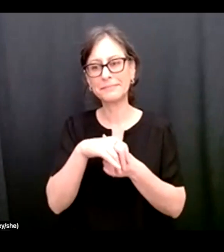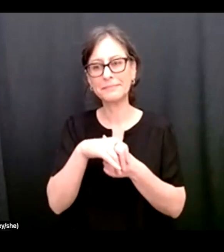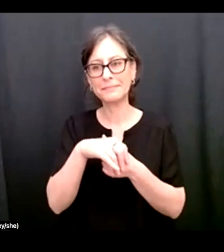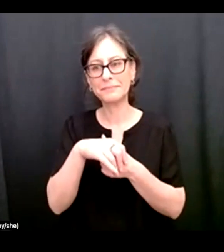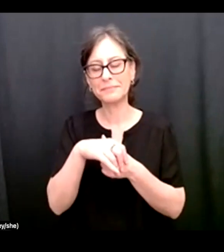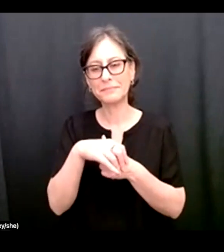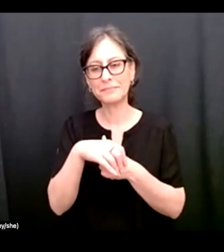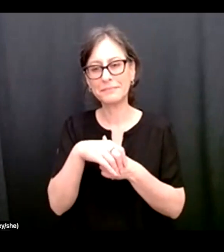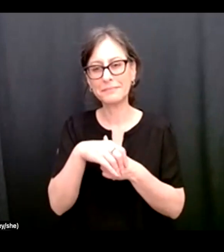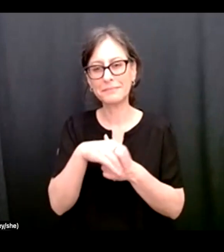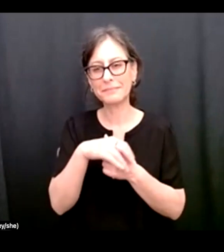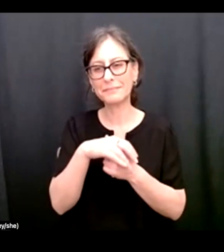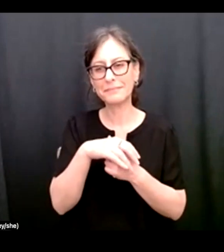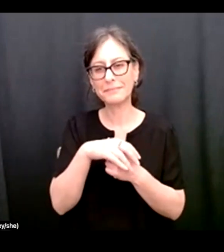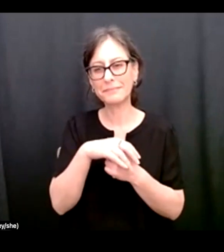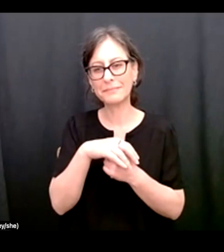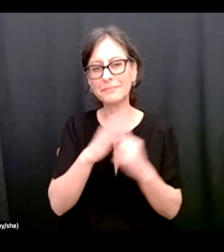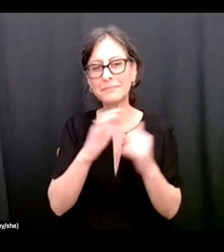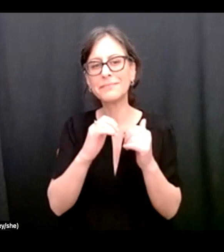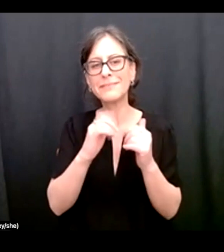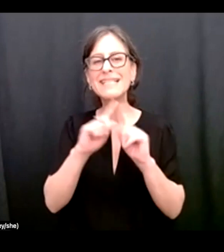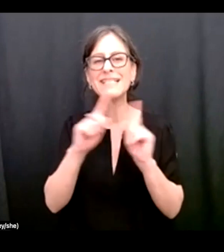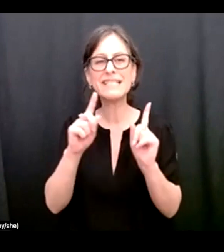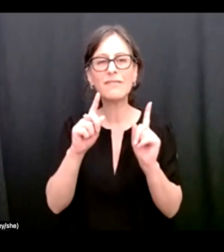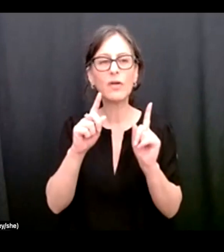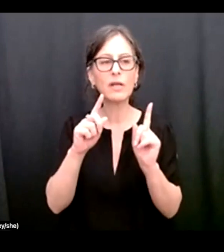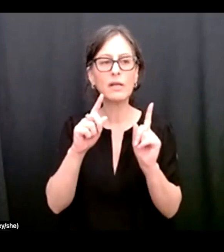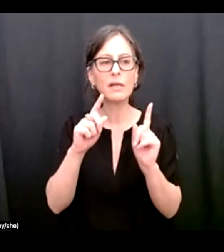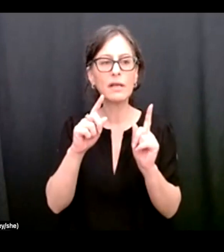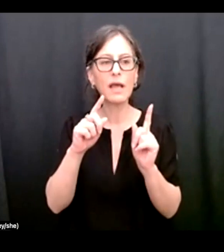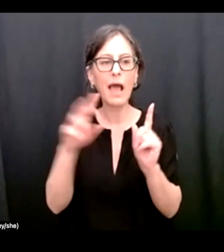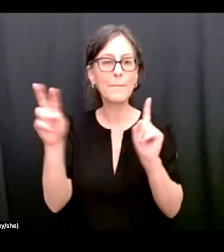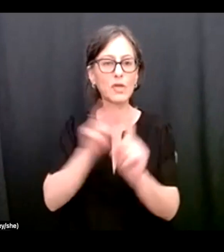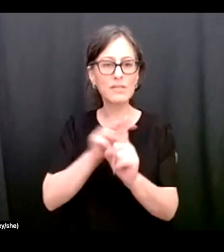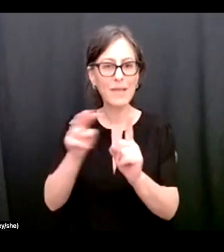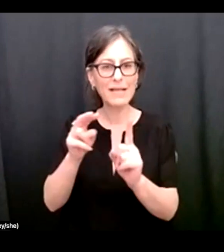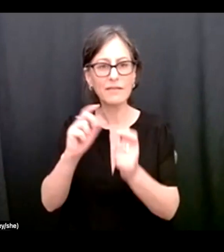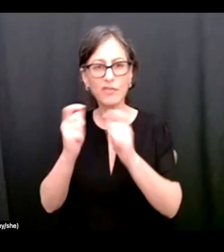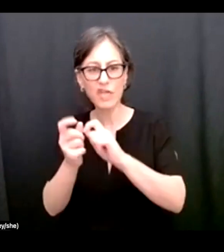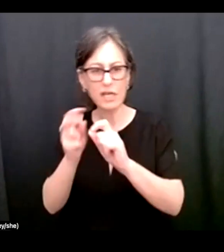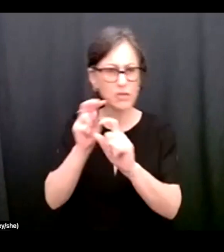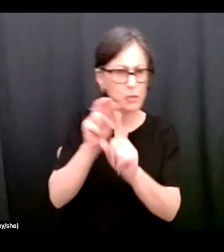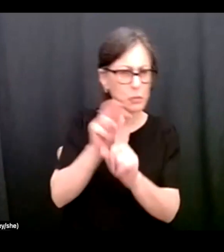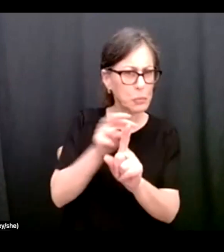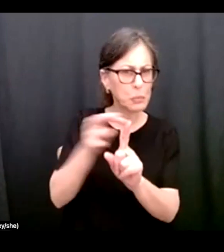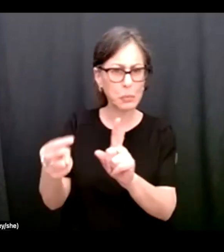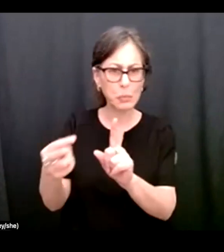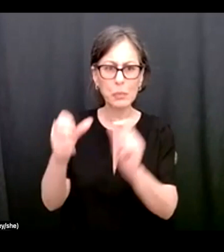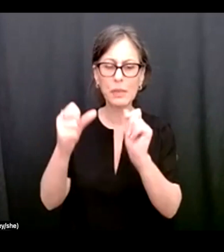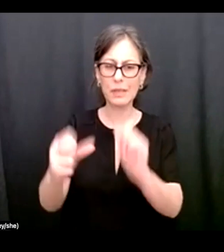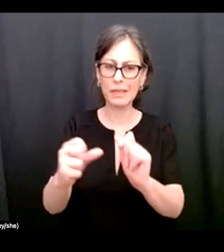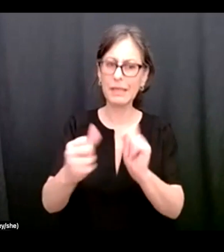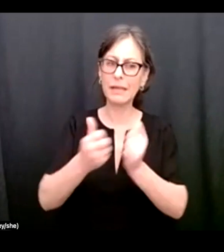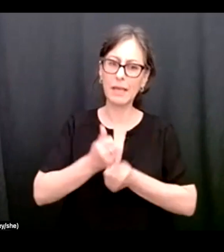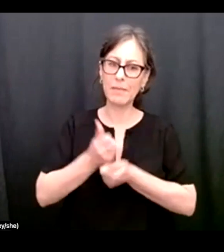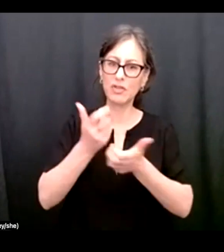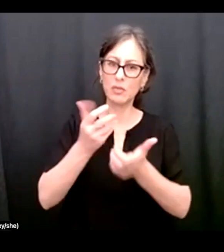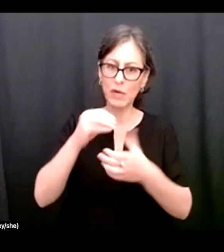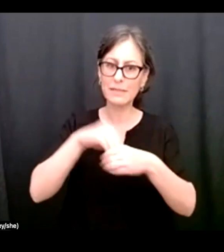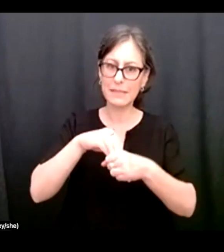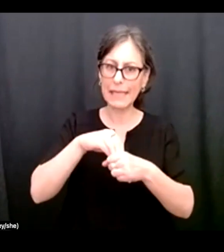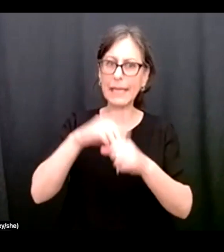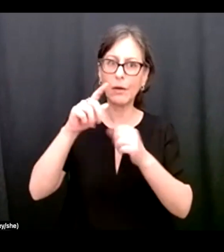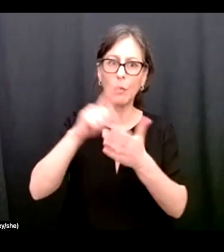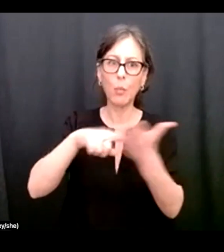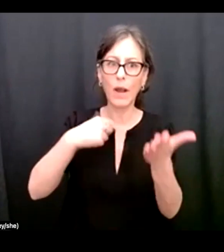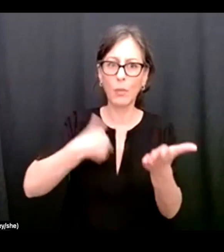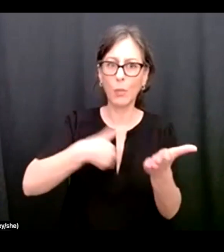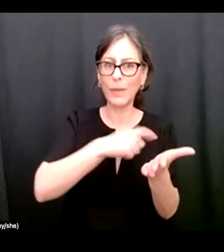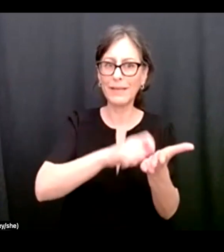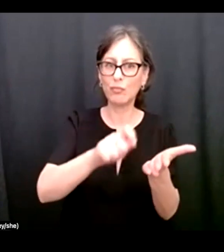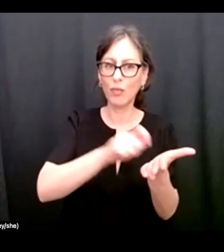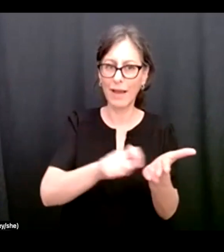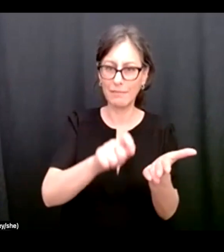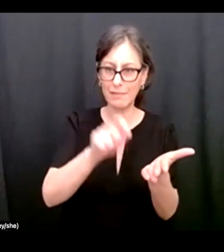how these shifts in perspective can come through a piece that we're writing and that kind of